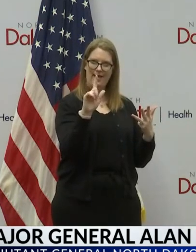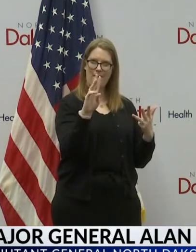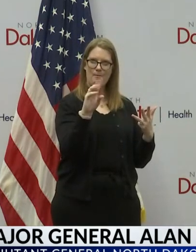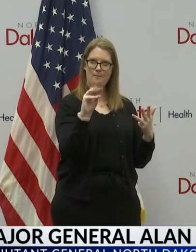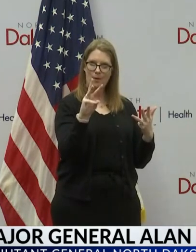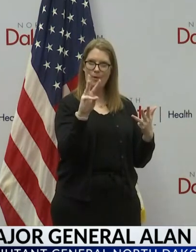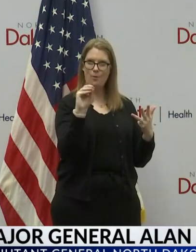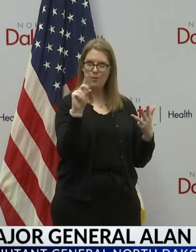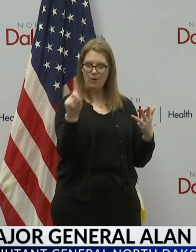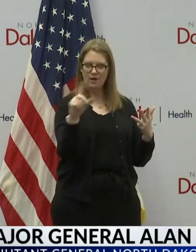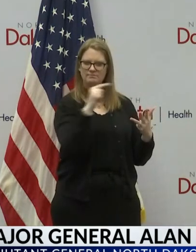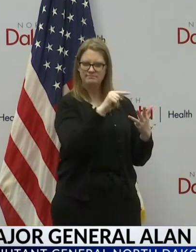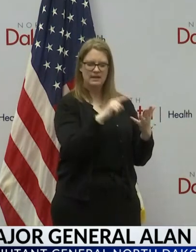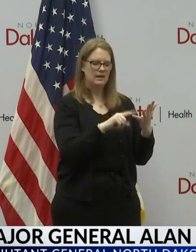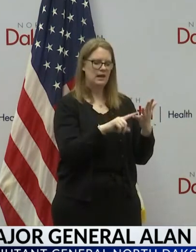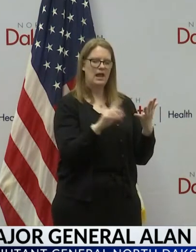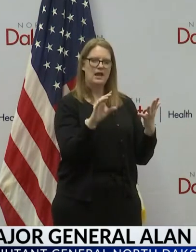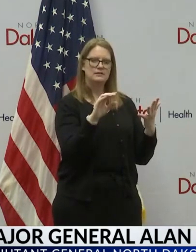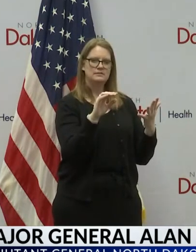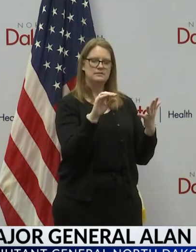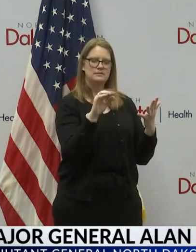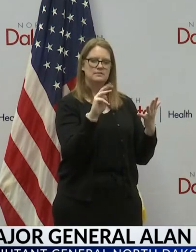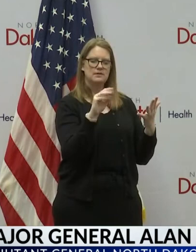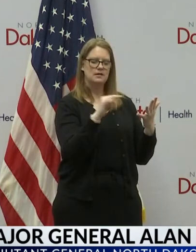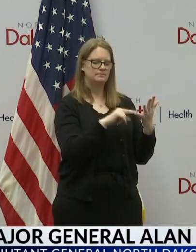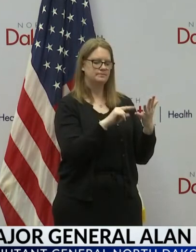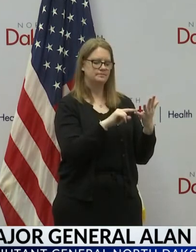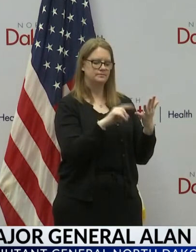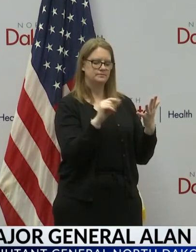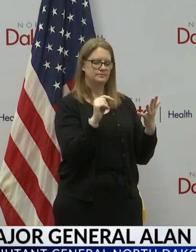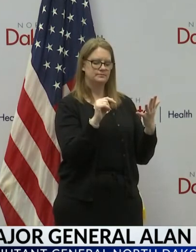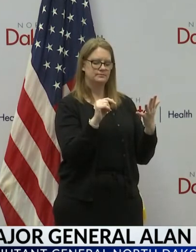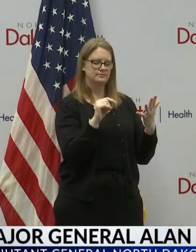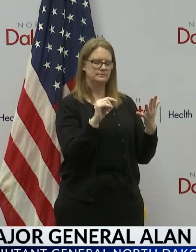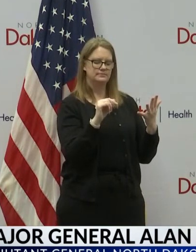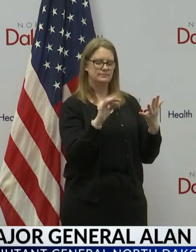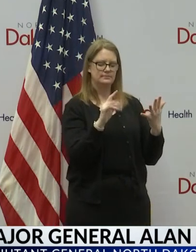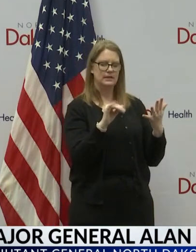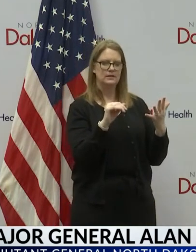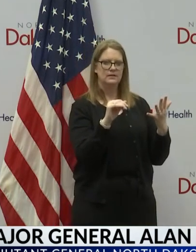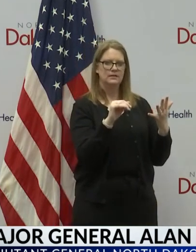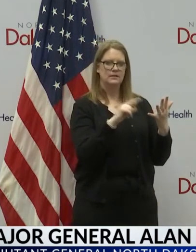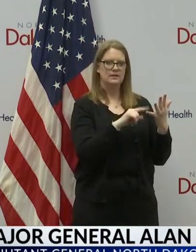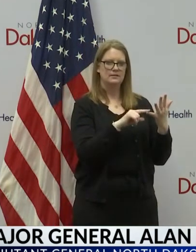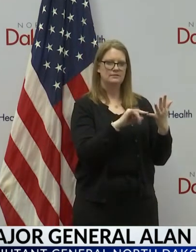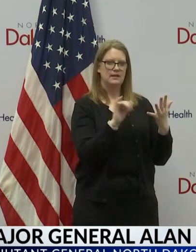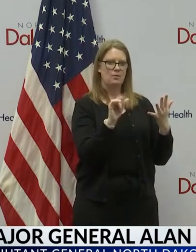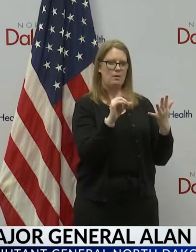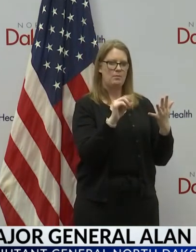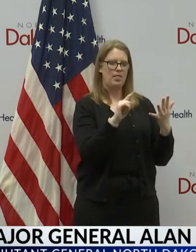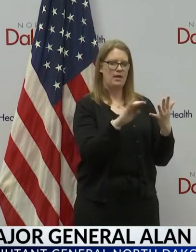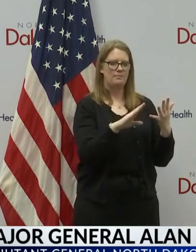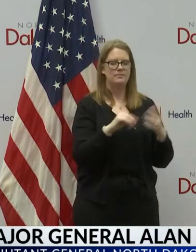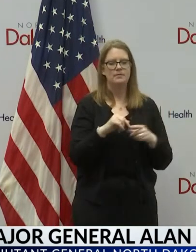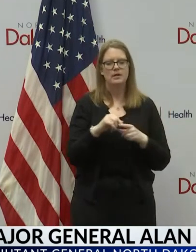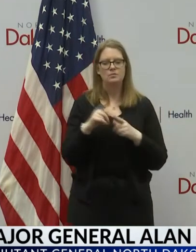V.A. IN FARGO, MEMORIAL HEALTH CENTER AND QUEST LABORATORIES TO HELP US IMPROVE AND INCREASE OUR CAPACITY. EVERY DAY LABORATORIES ARE